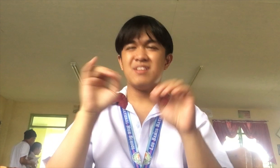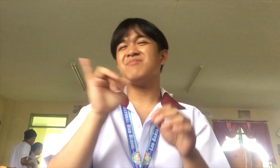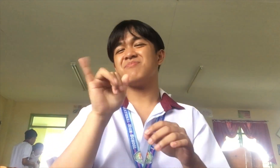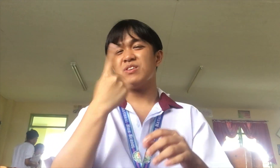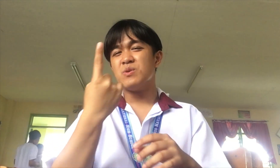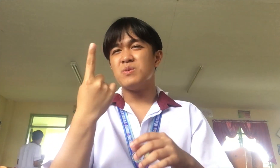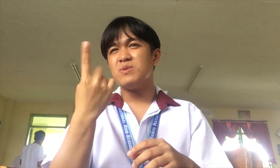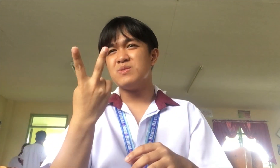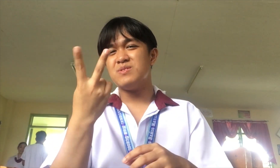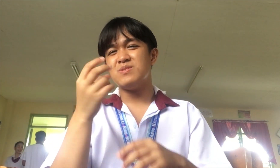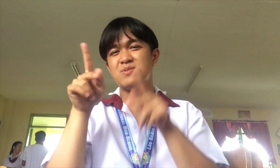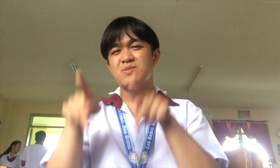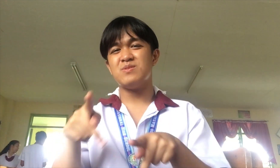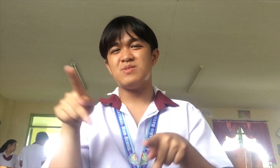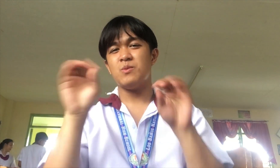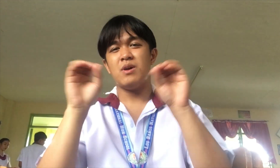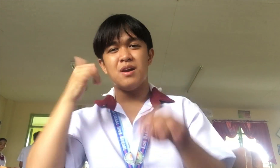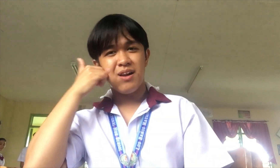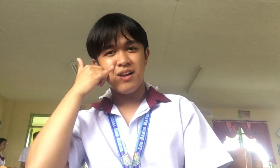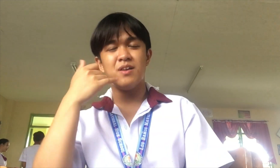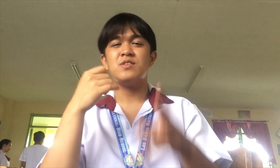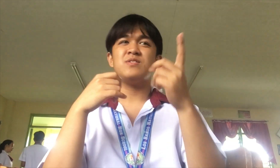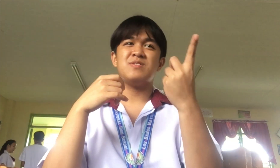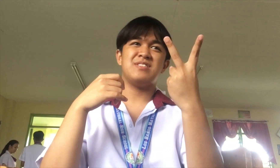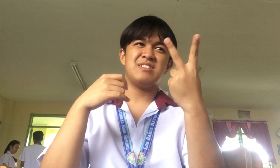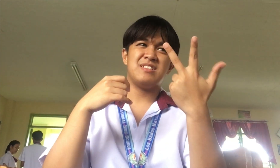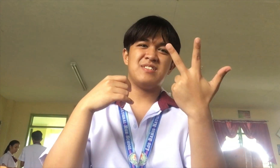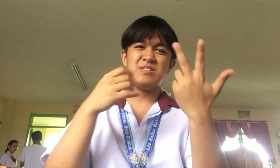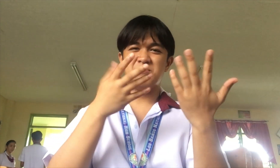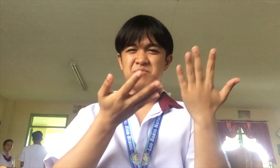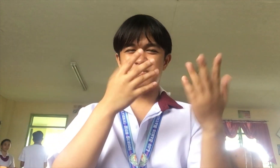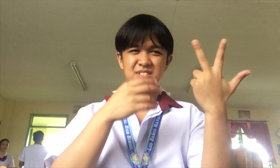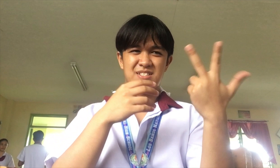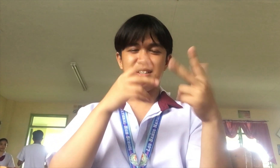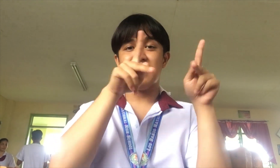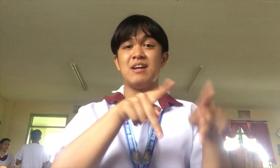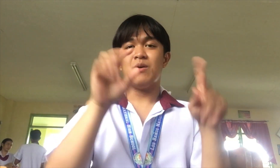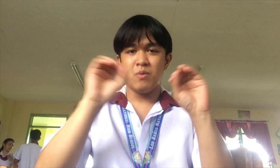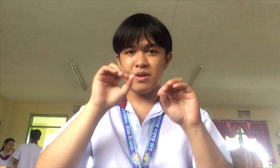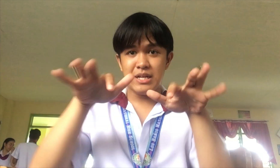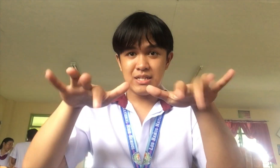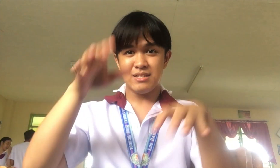like there are less than three persons who doesn't have phones and more than three persons who doesn't have the computer